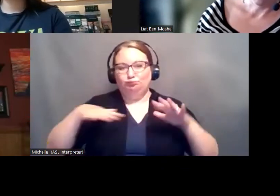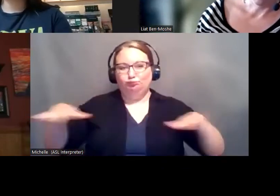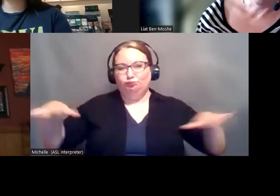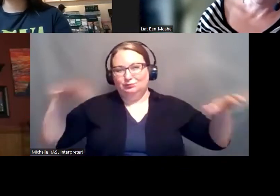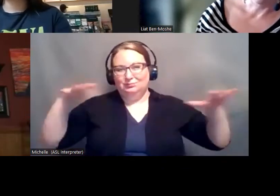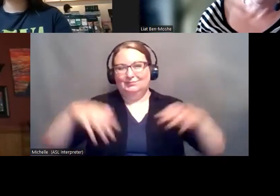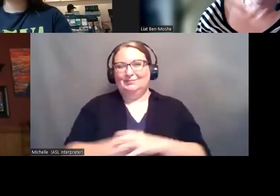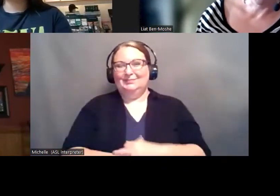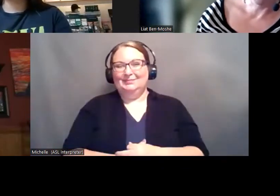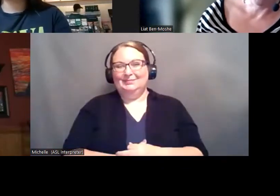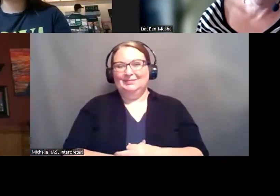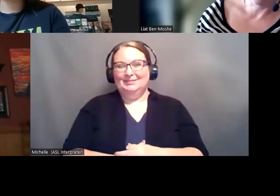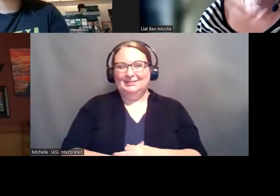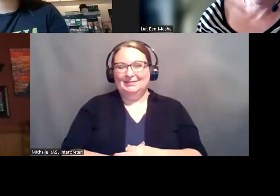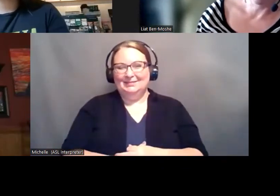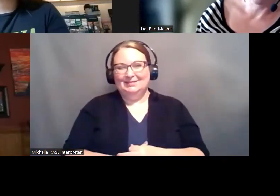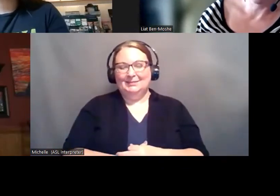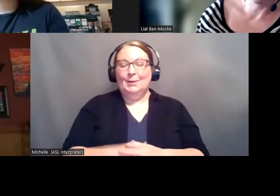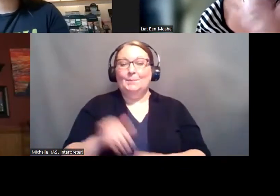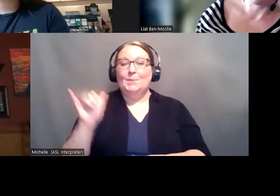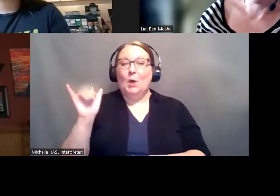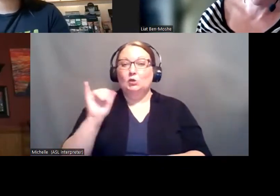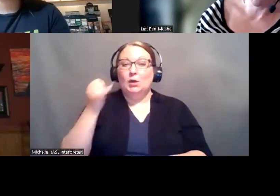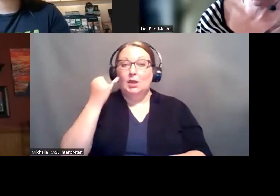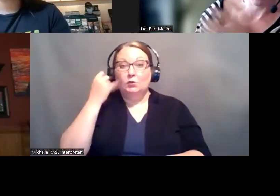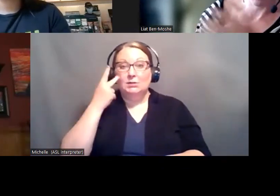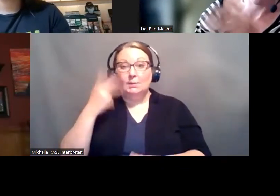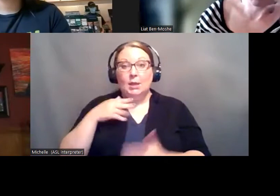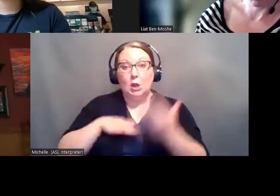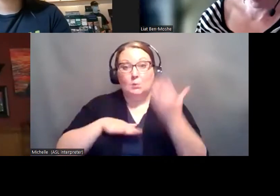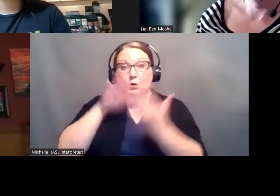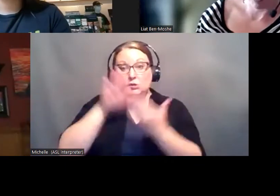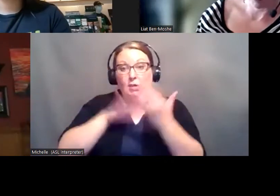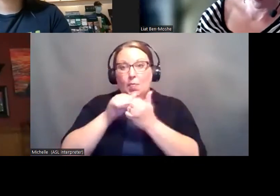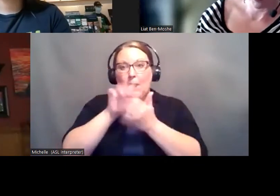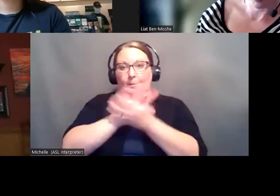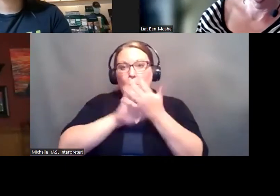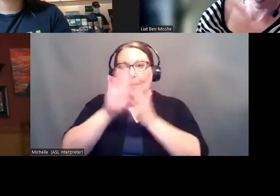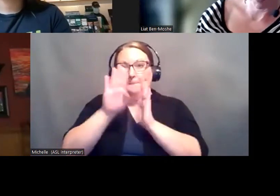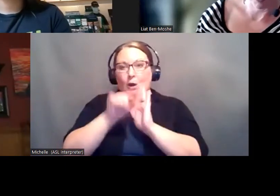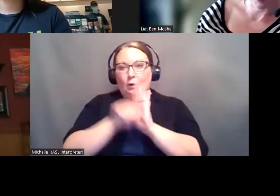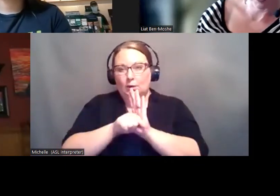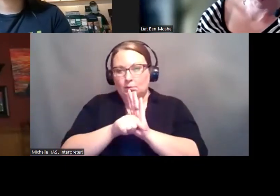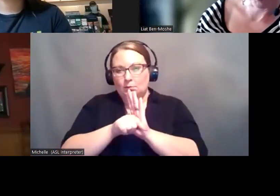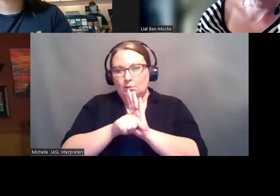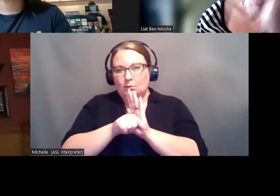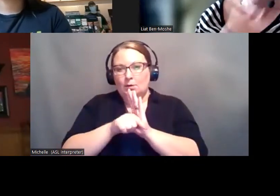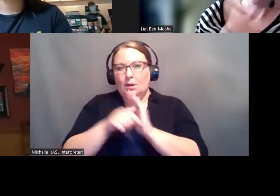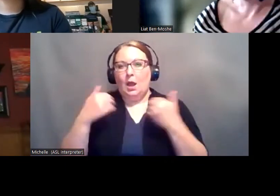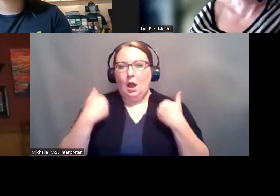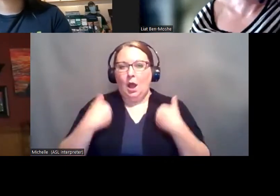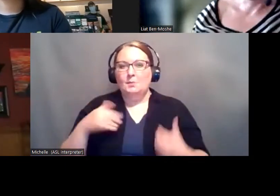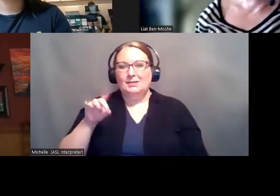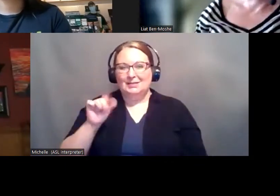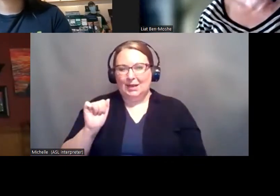And also if you were to see me in person without the blurred background, you would see that I'm disabled visibly,